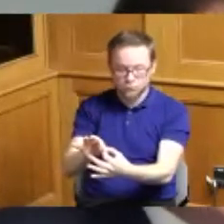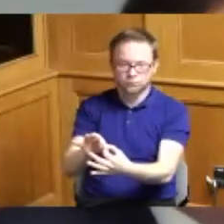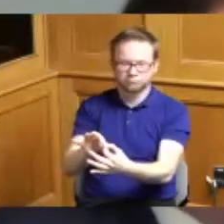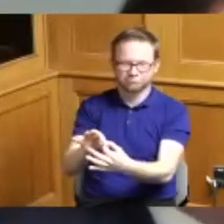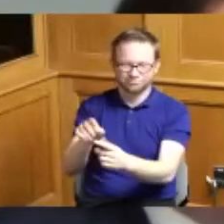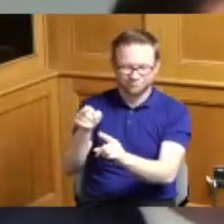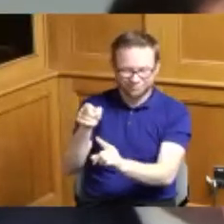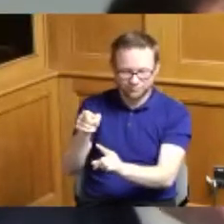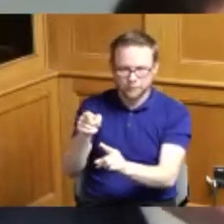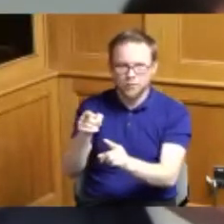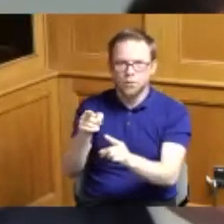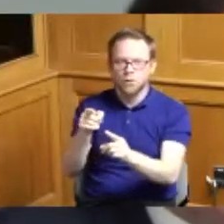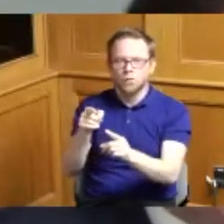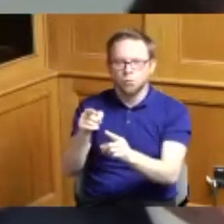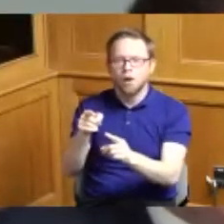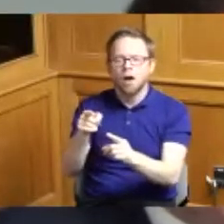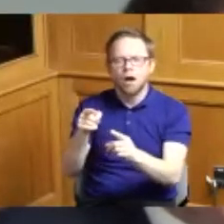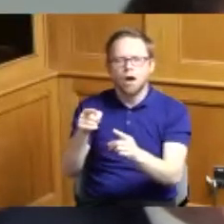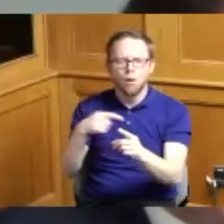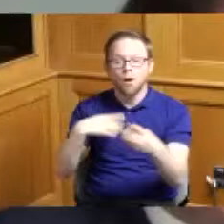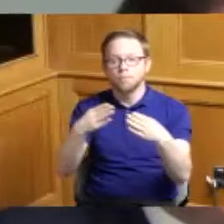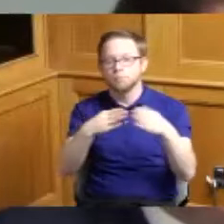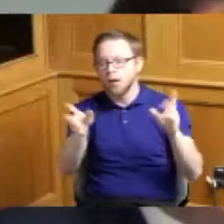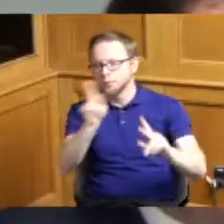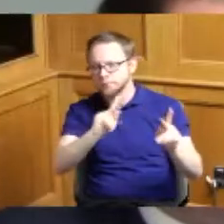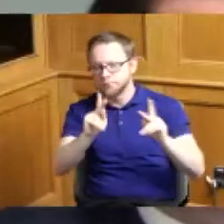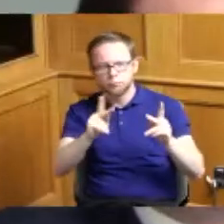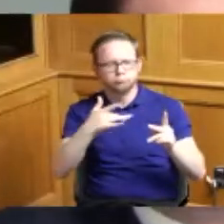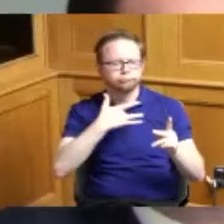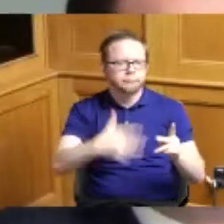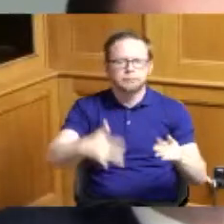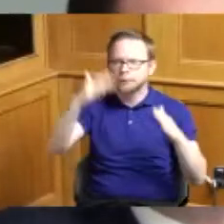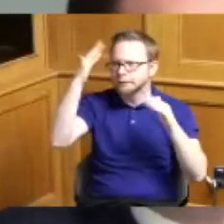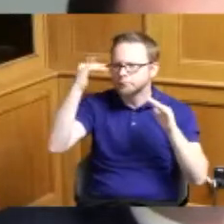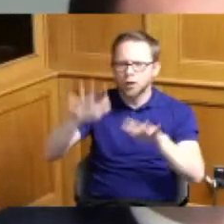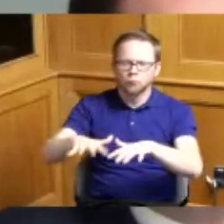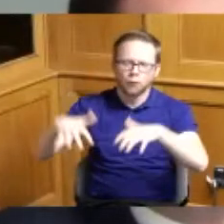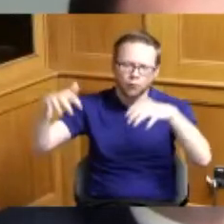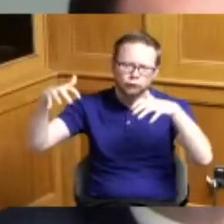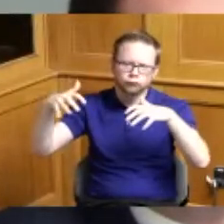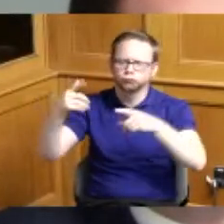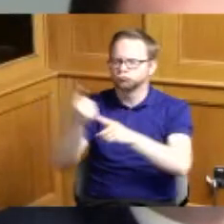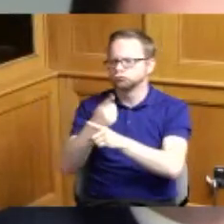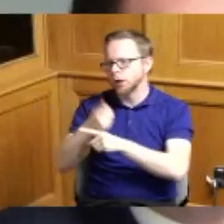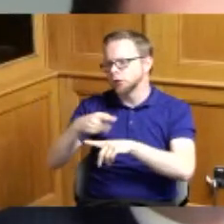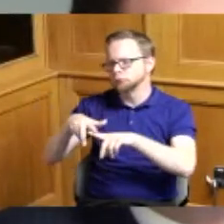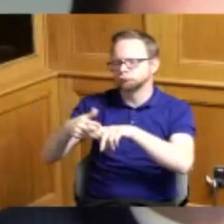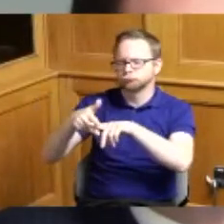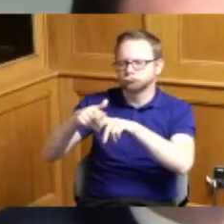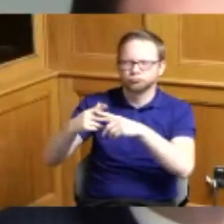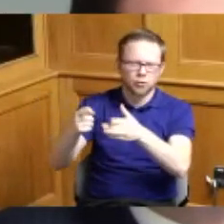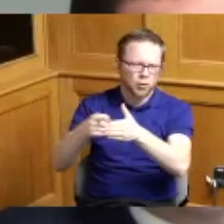what I believe the public would expect for the upkeep uh and maintenance of of Paul Brown Stadium